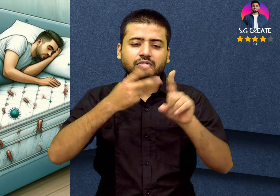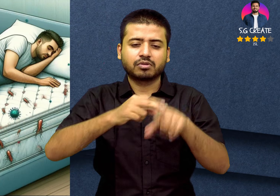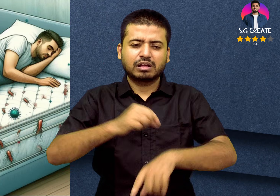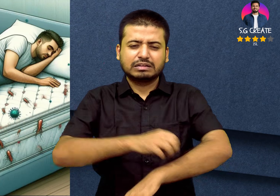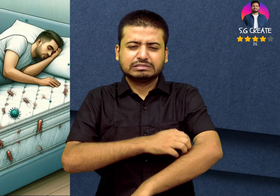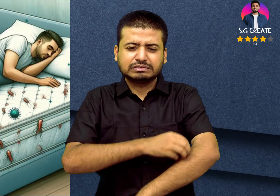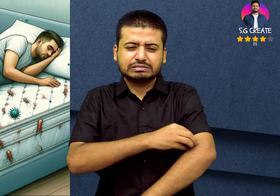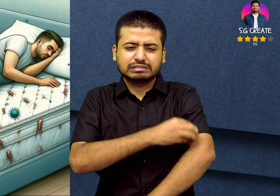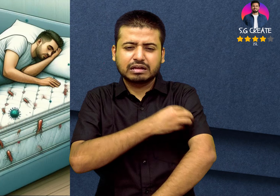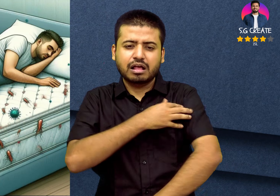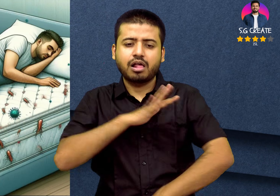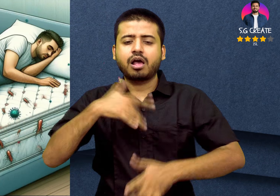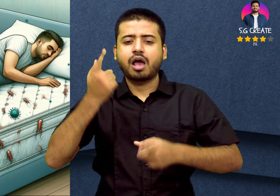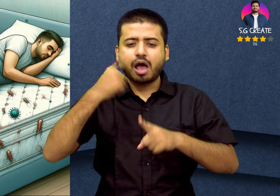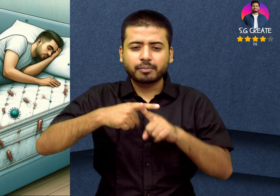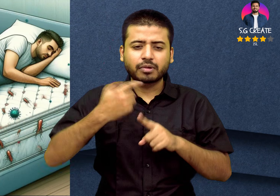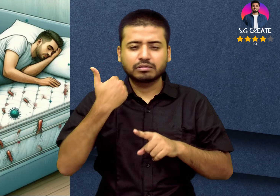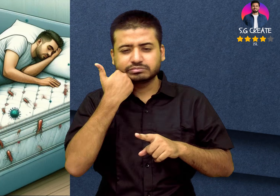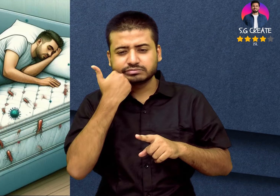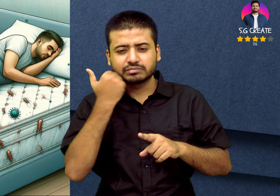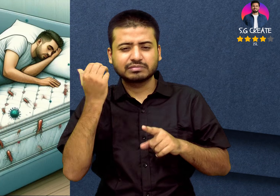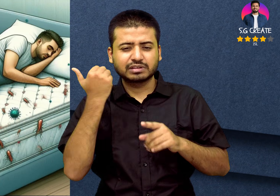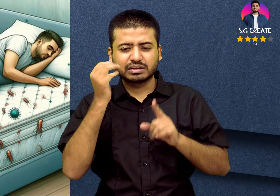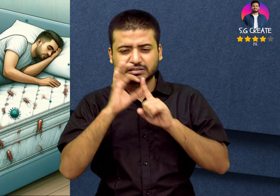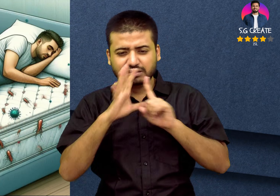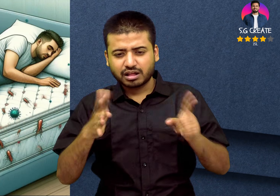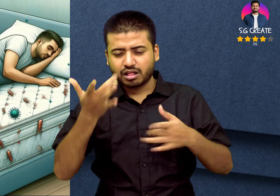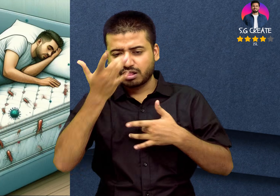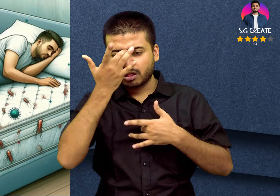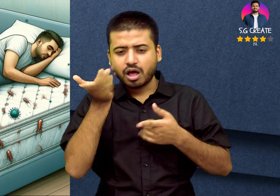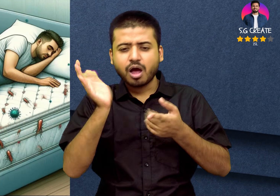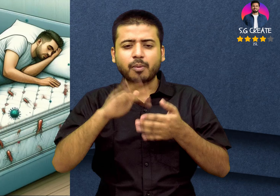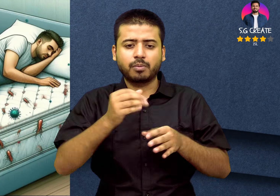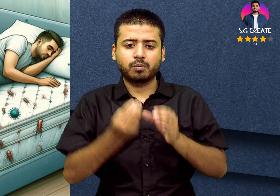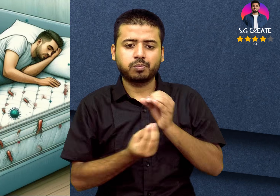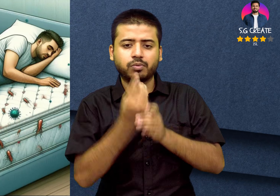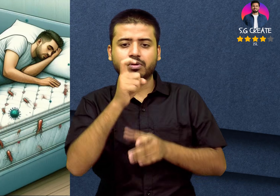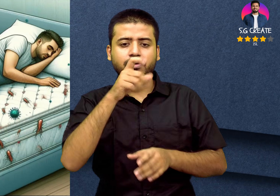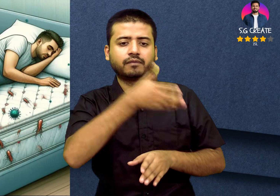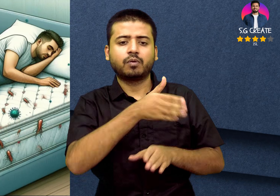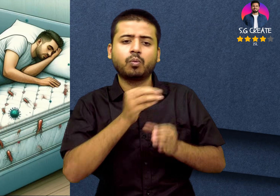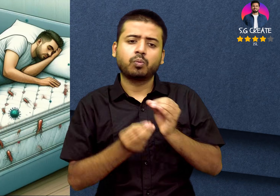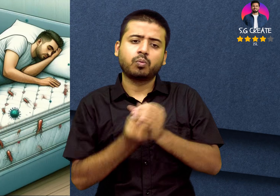for sleep. The brain relies on environmental cues to initiate the windown process. When